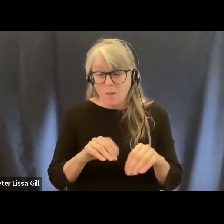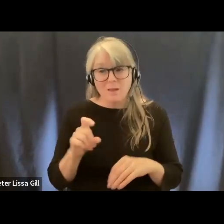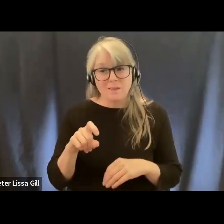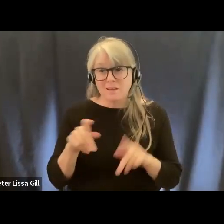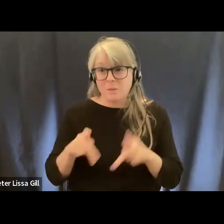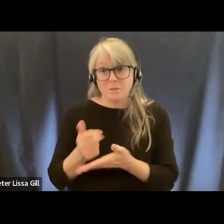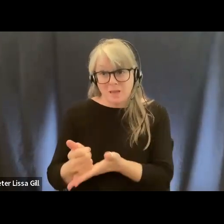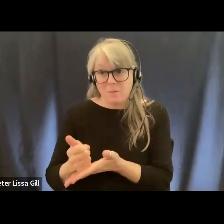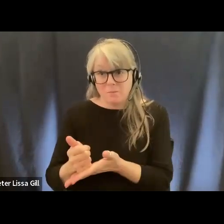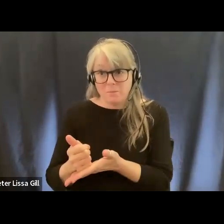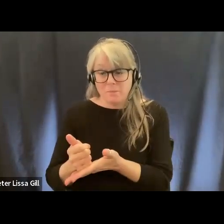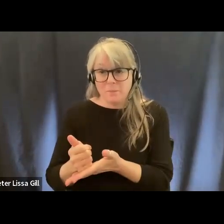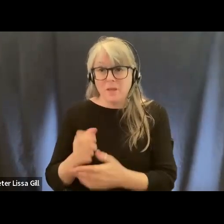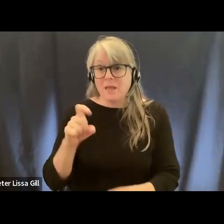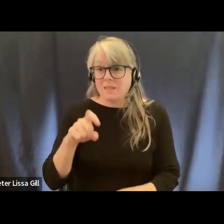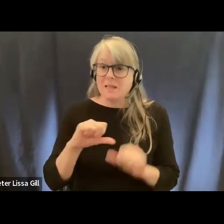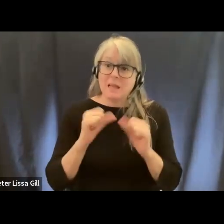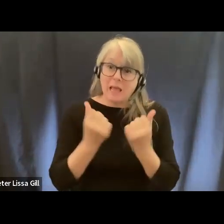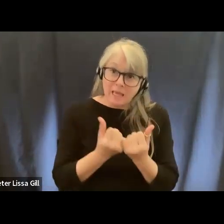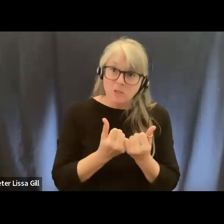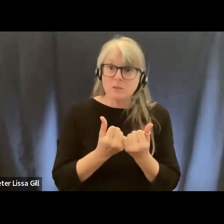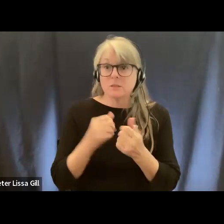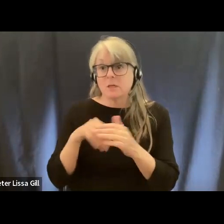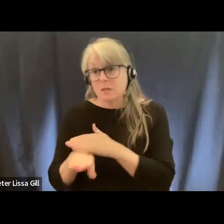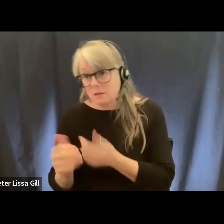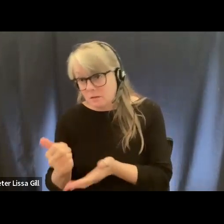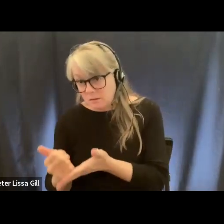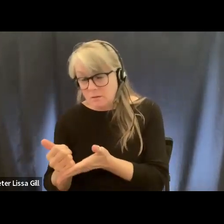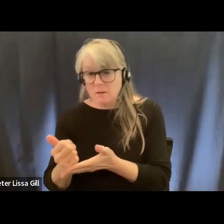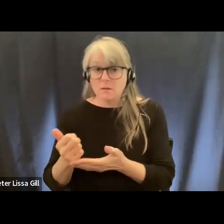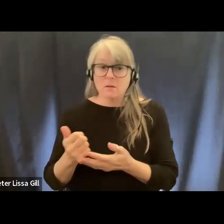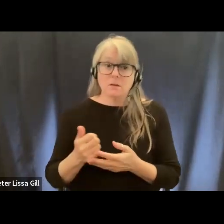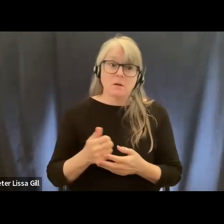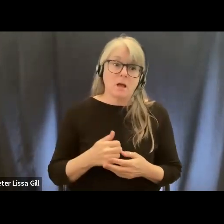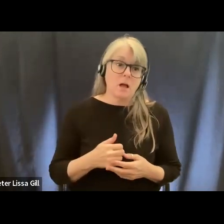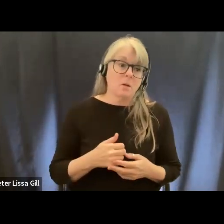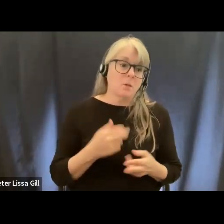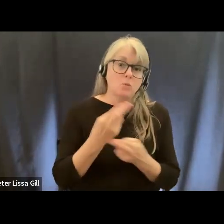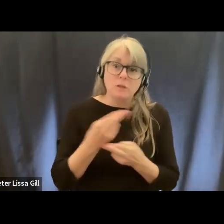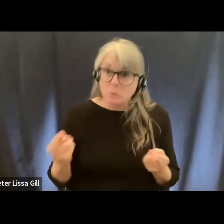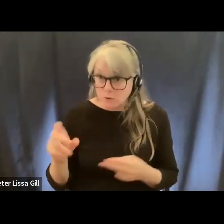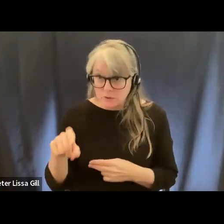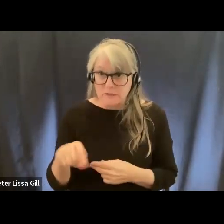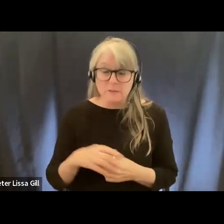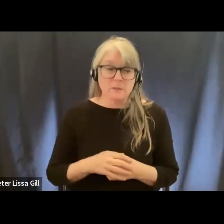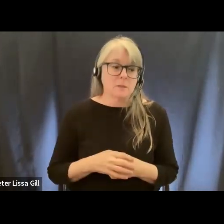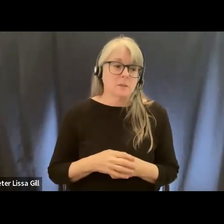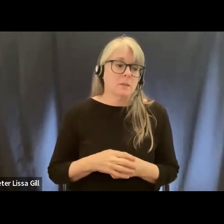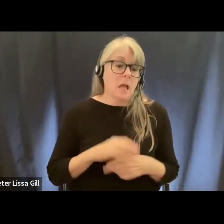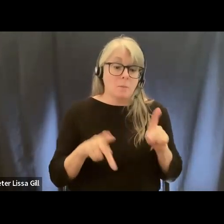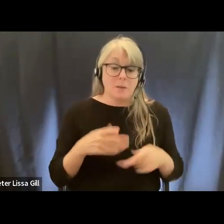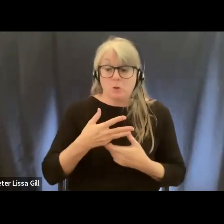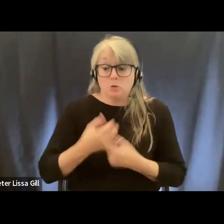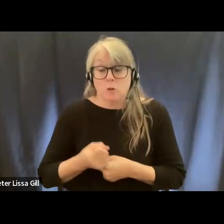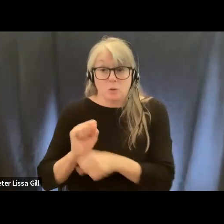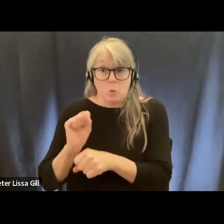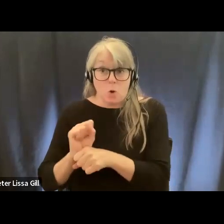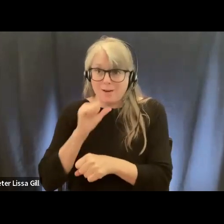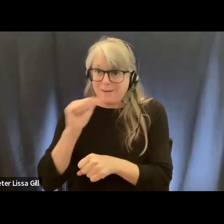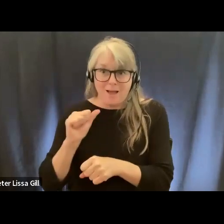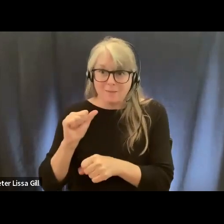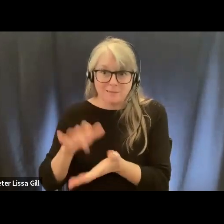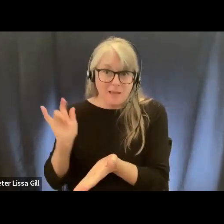You know, they need agencies. To go for resources. They need trusted people to get the work done and not take advantage of them.